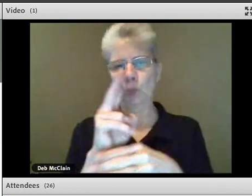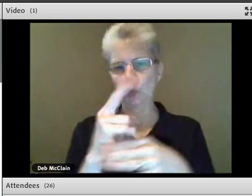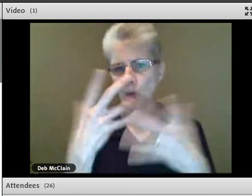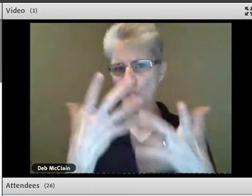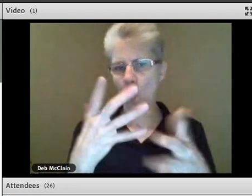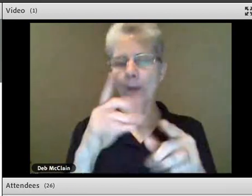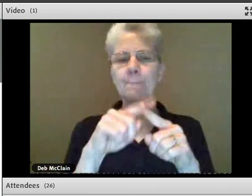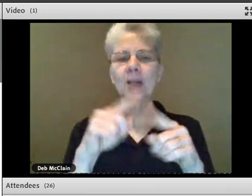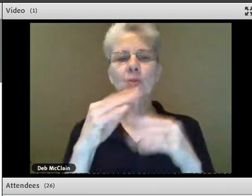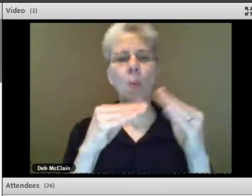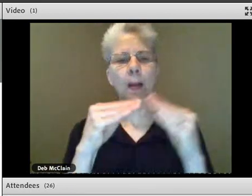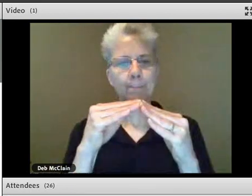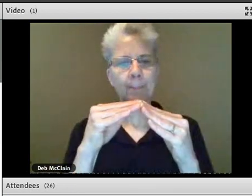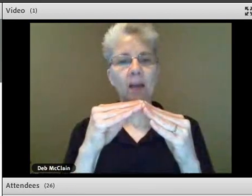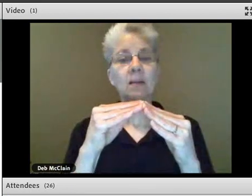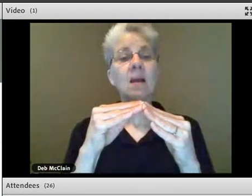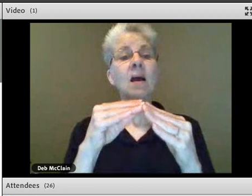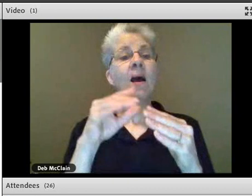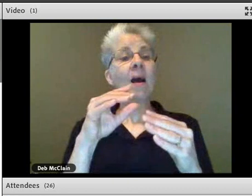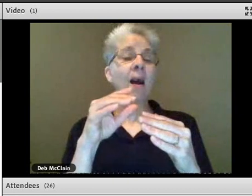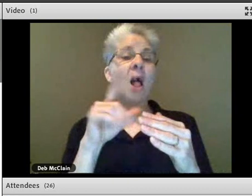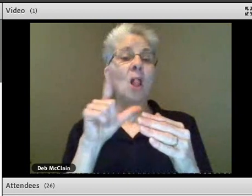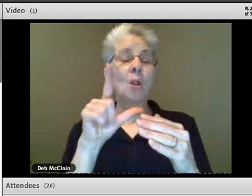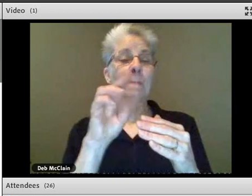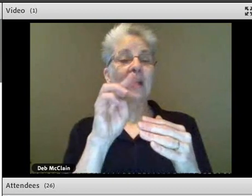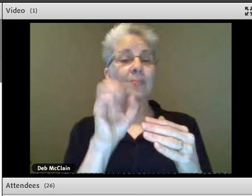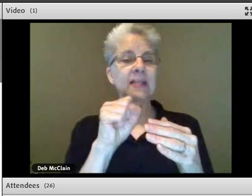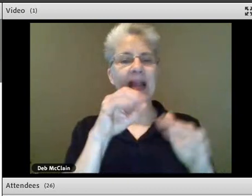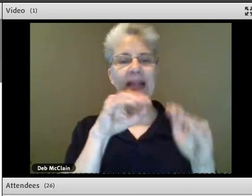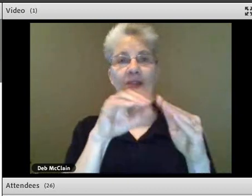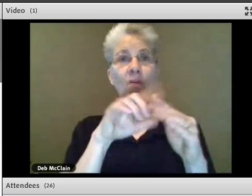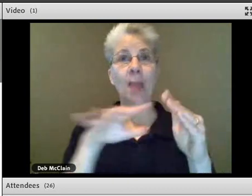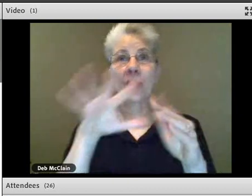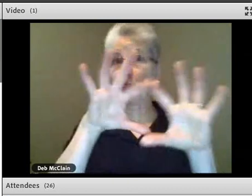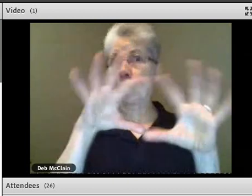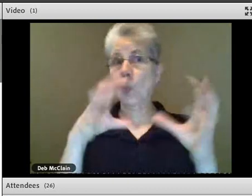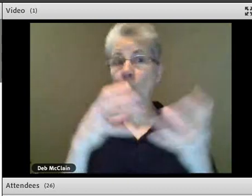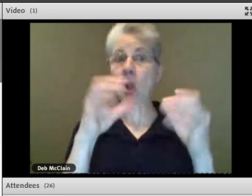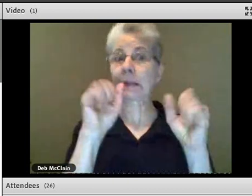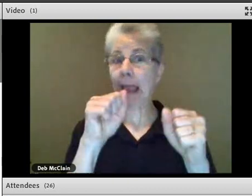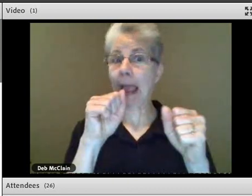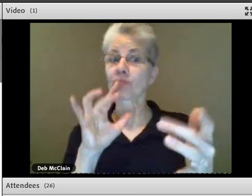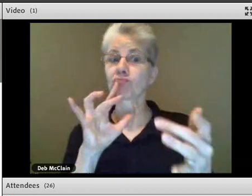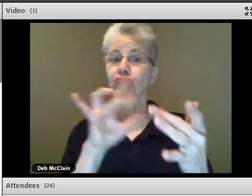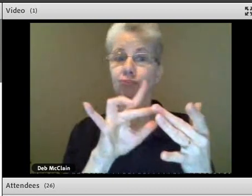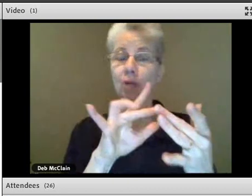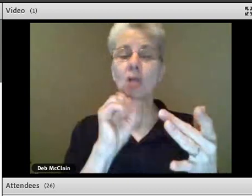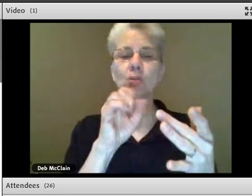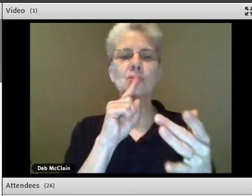when we want to build a learning management system, it's typically accessible from anywhere in the world, and so we want to make sure that documents we upload,